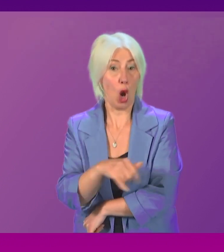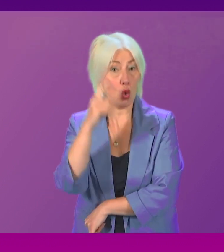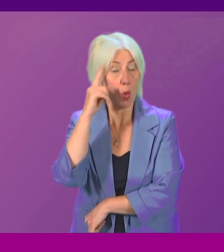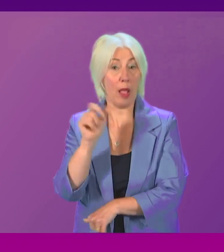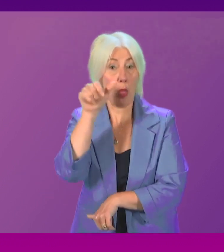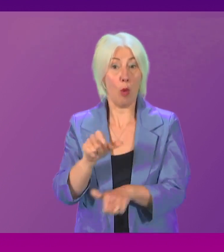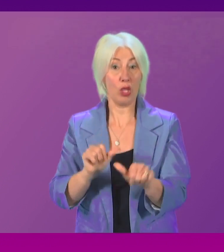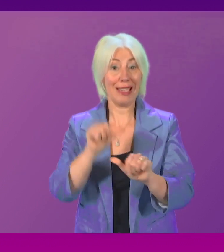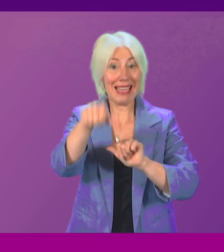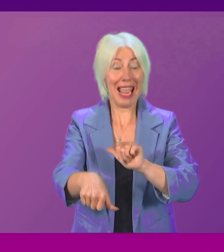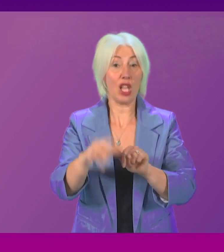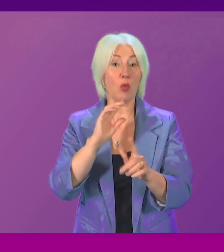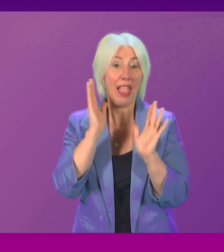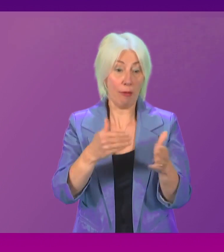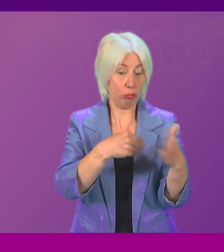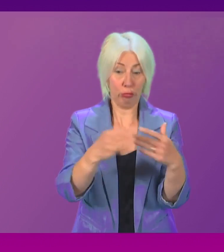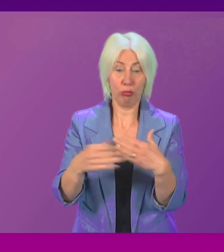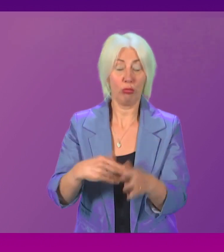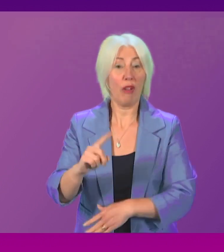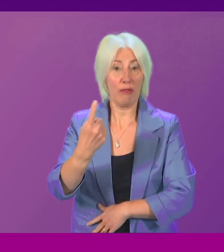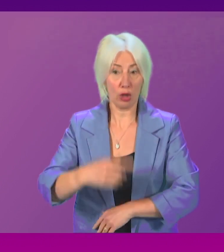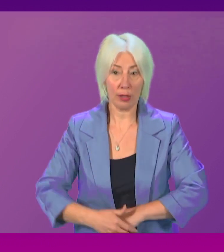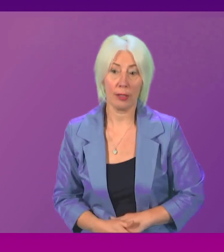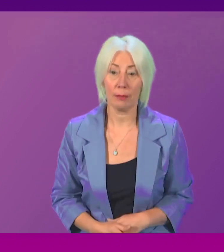I say with the greatest respect that Anas Sarwar is just wrong.